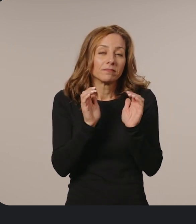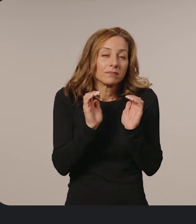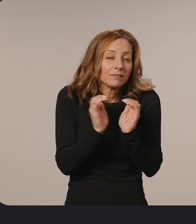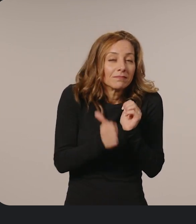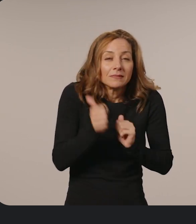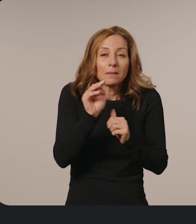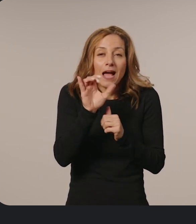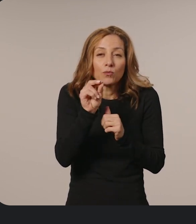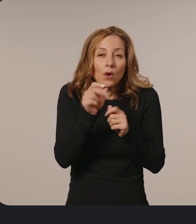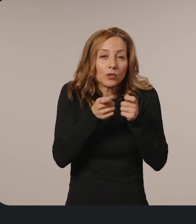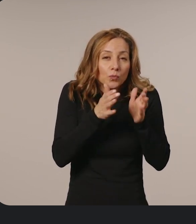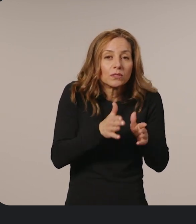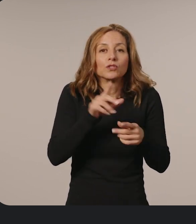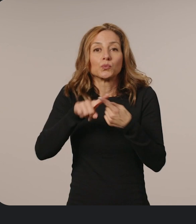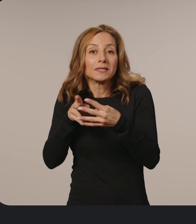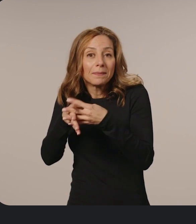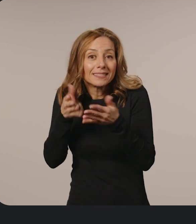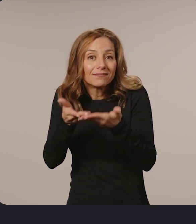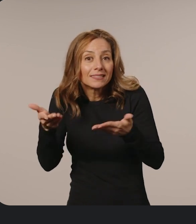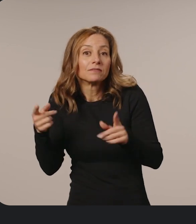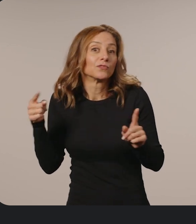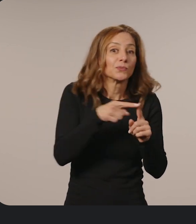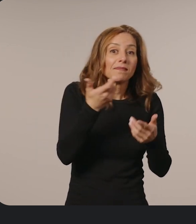is available, from the tiniest microcontrollers or embedded